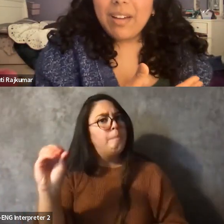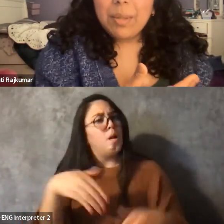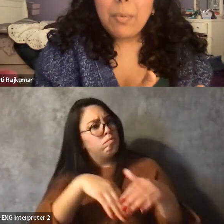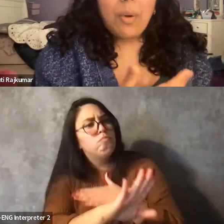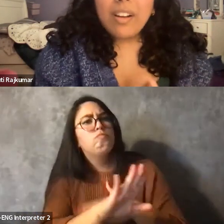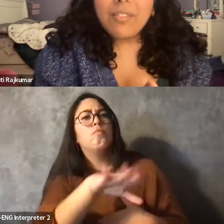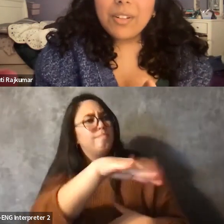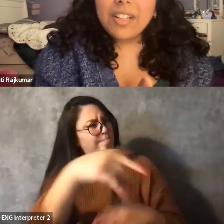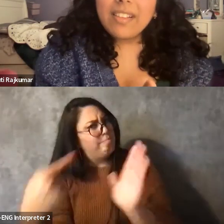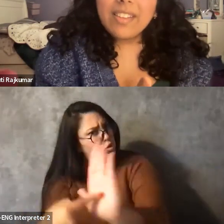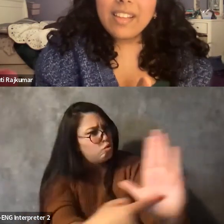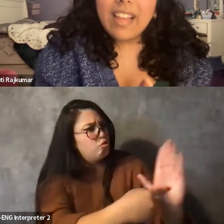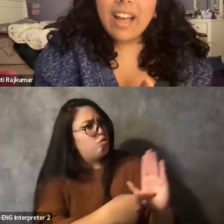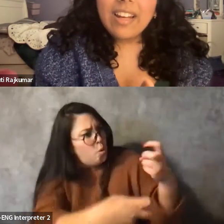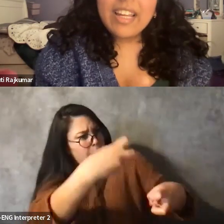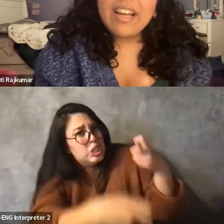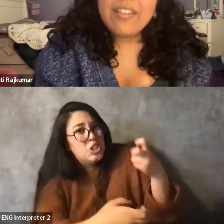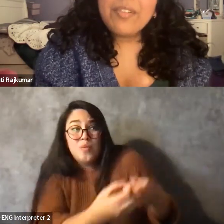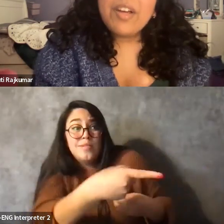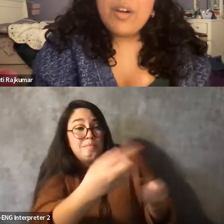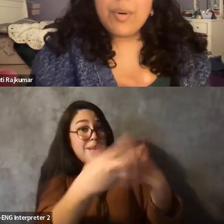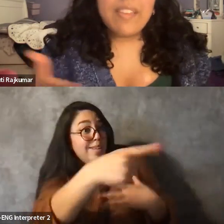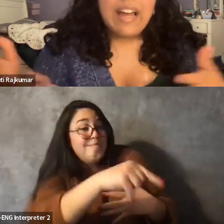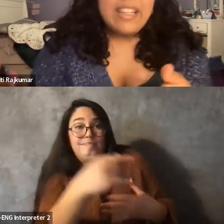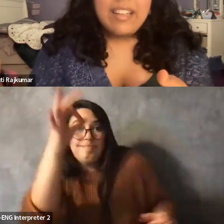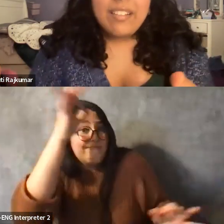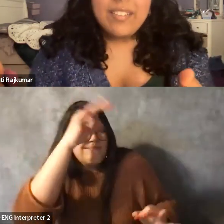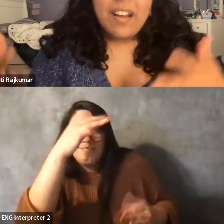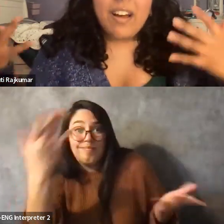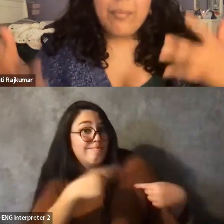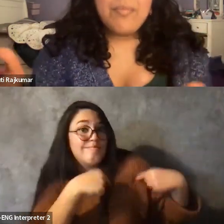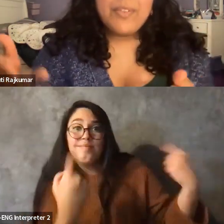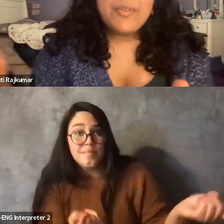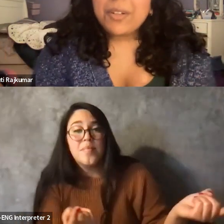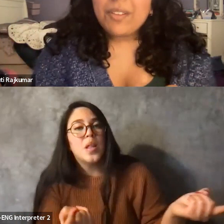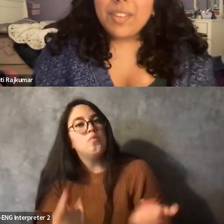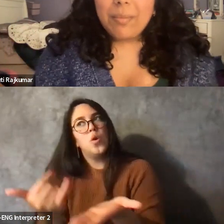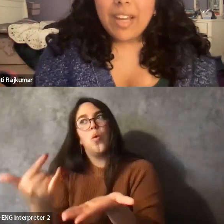that people want covered and things like that, and I can kind of bring that in to journalism